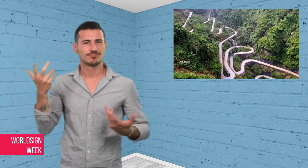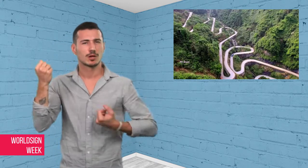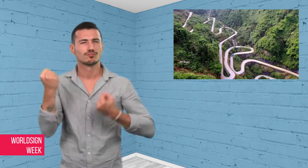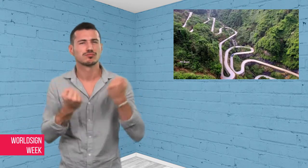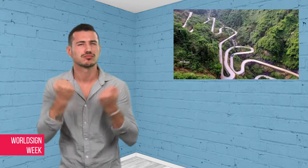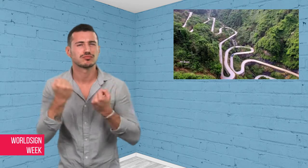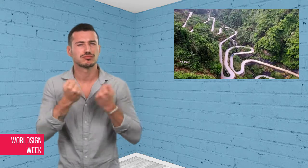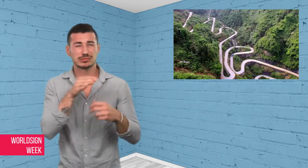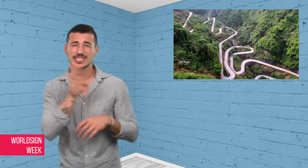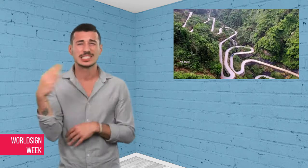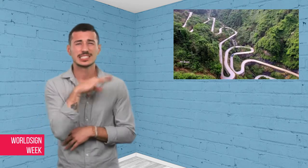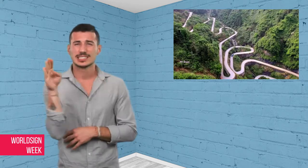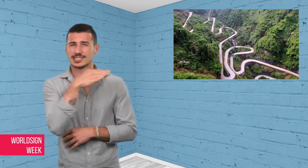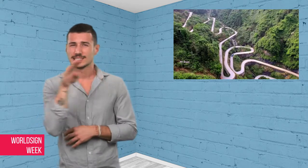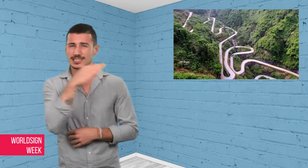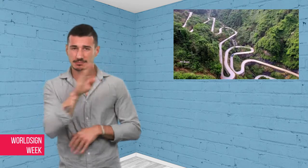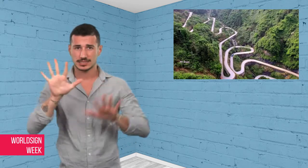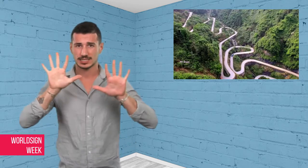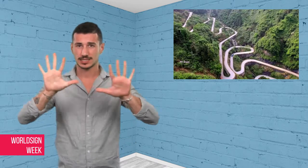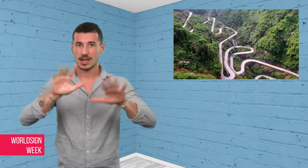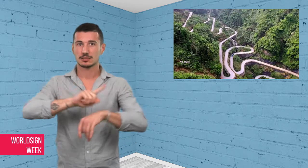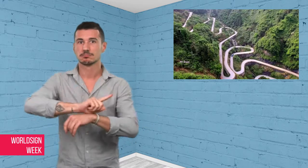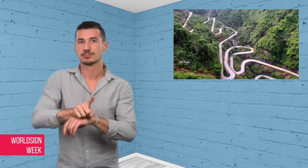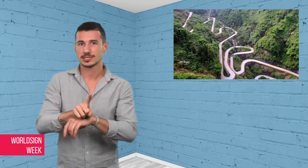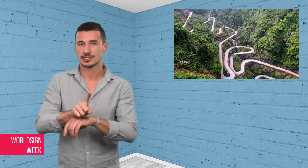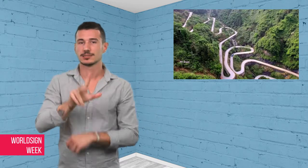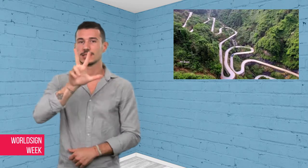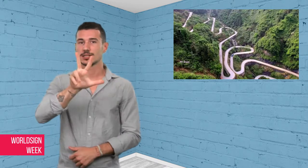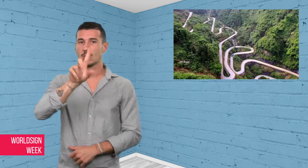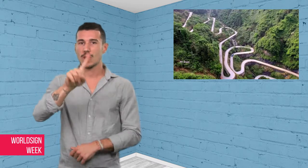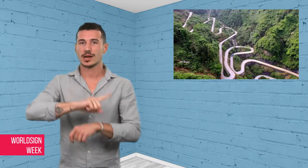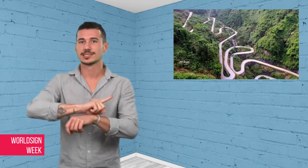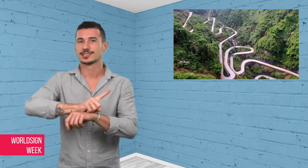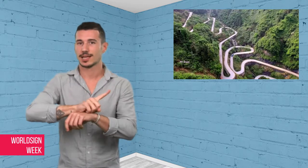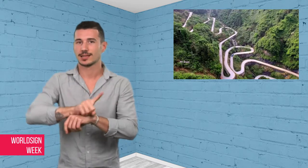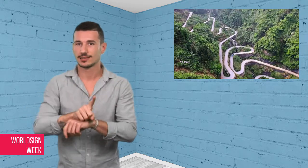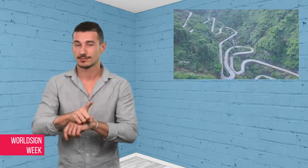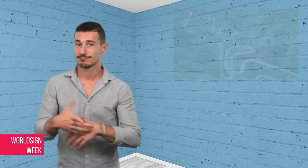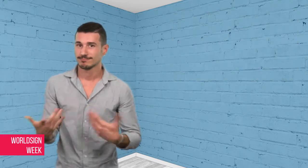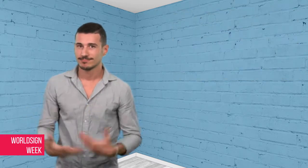road in just 10 minutes and 31 seconds!